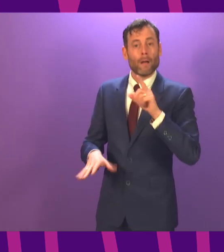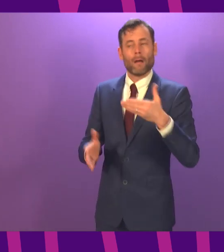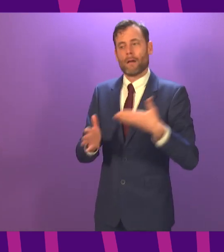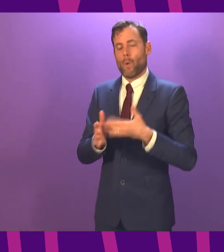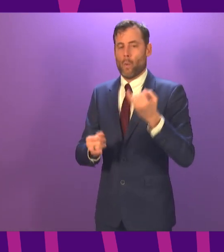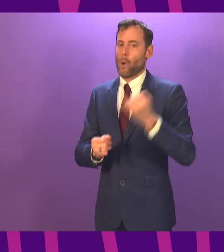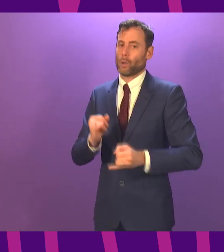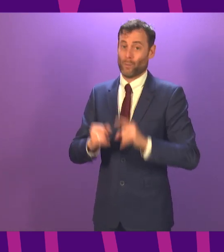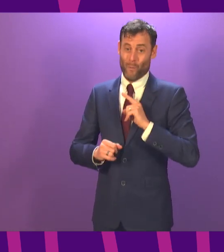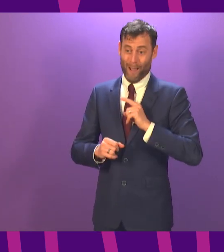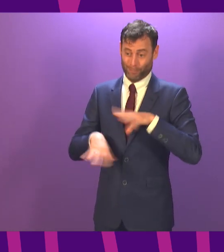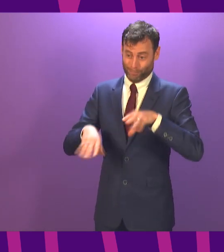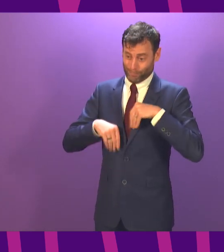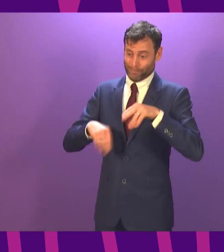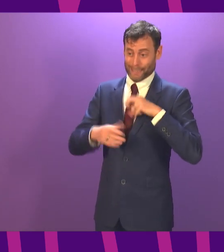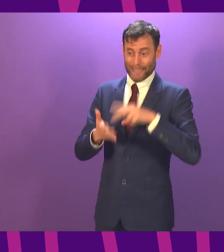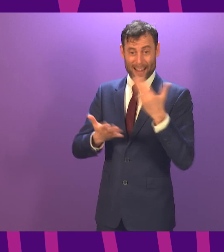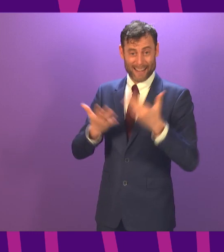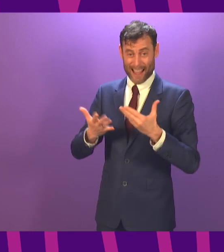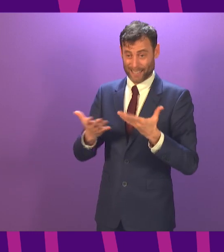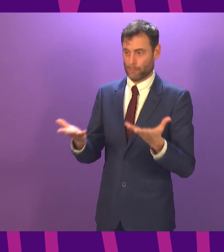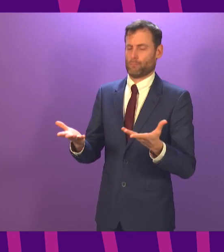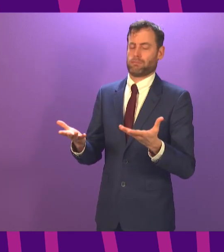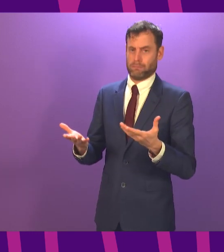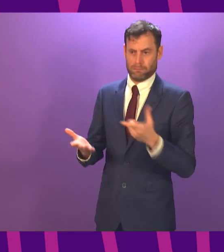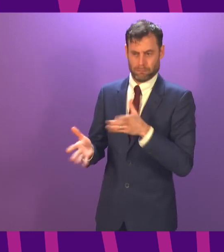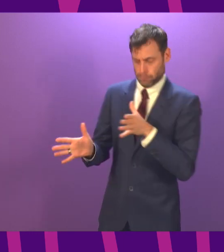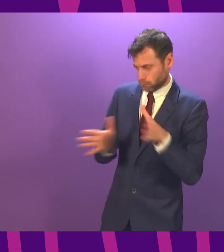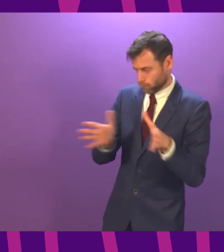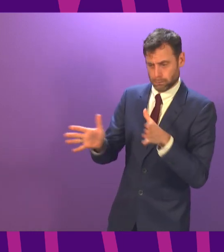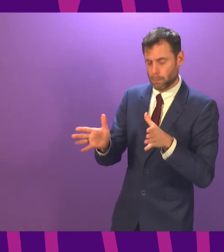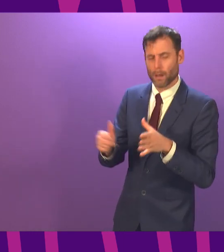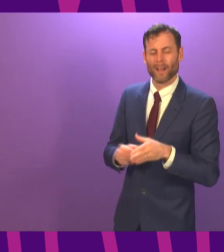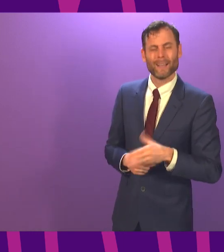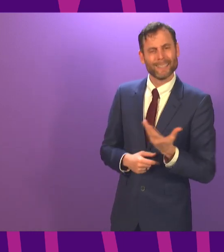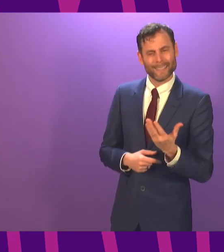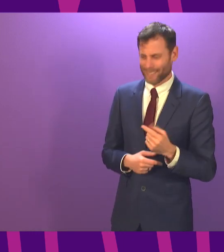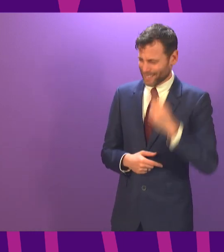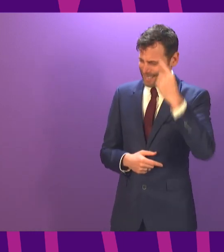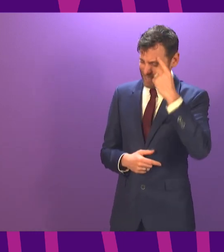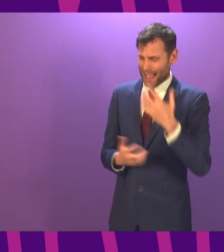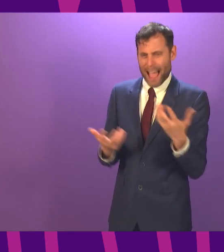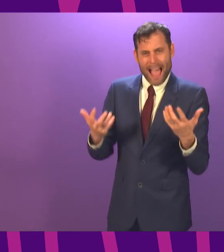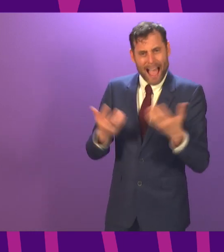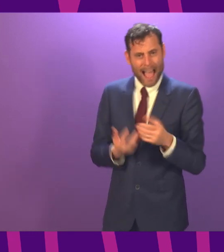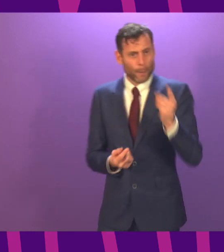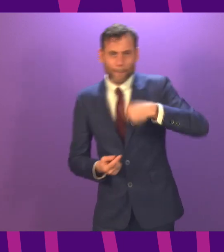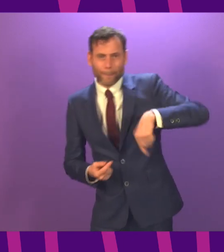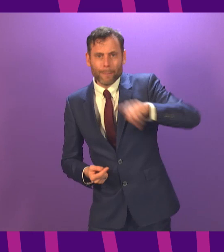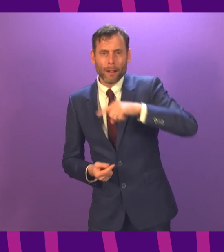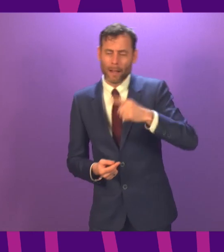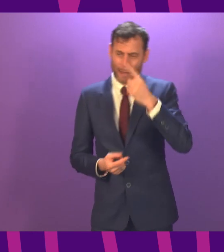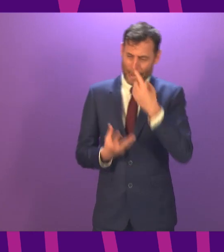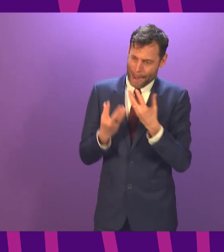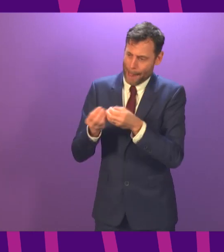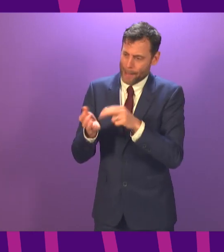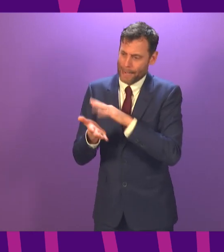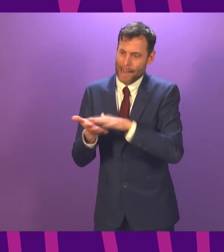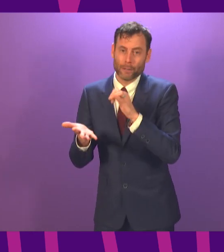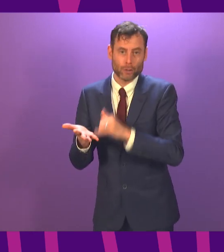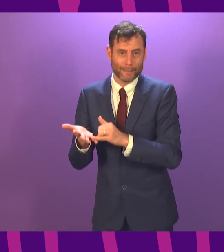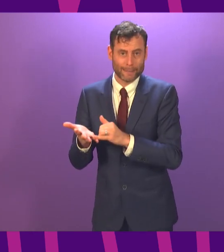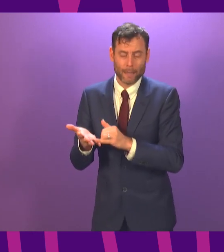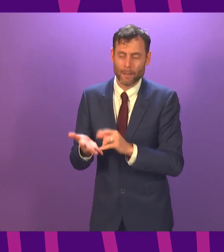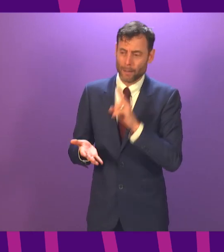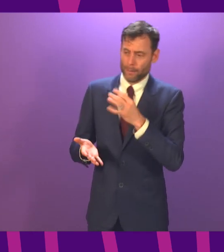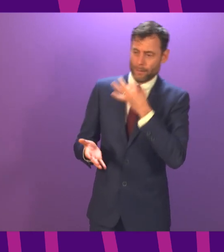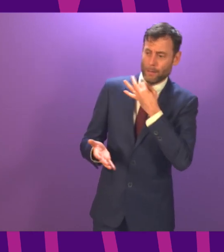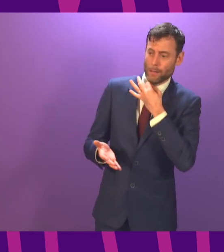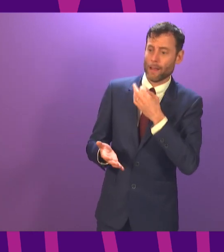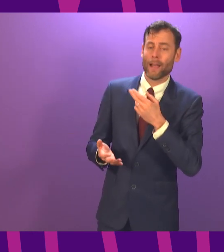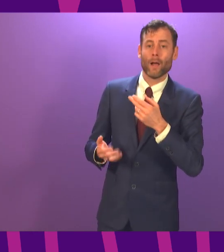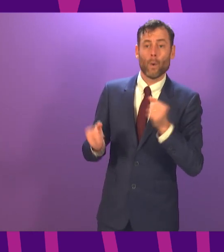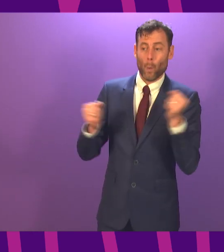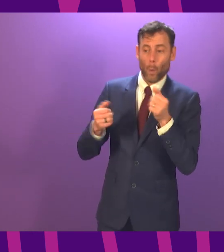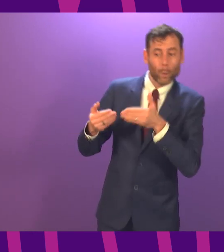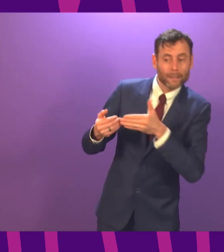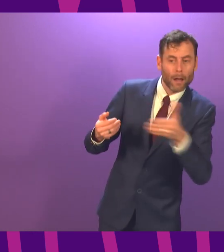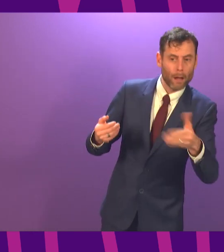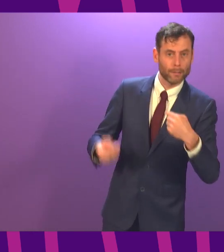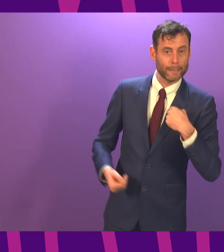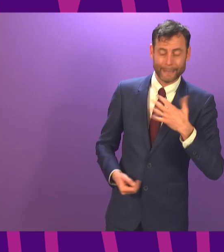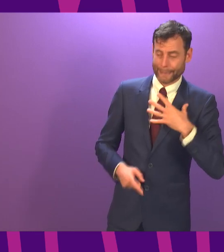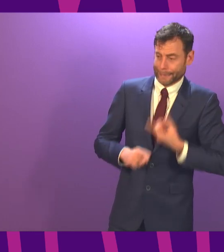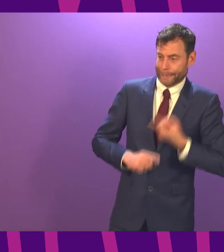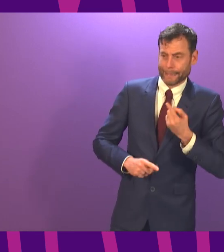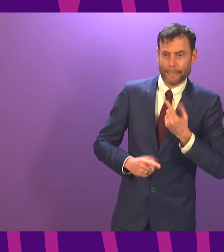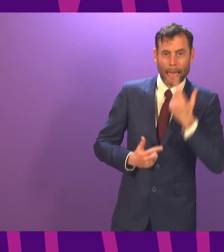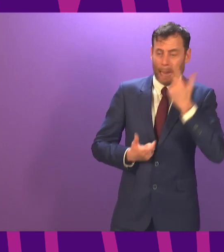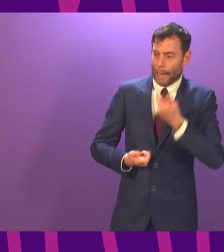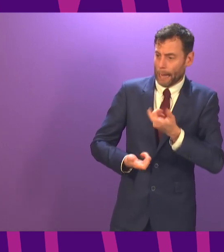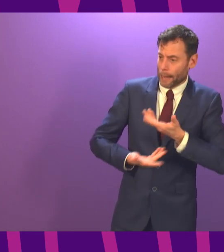are compounded by the Covid outbreak. Will the First Minister update the Parliament and